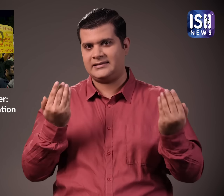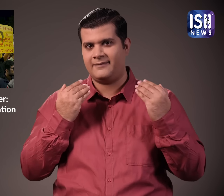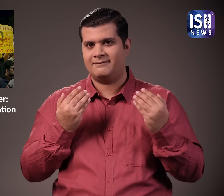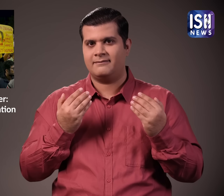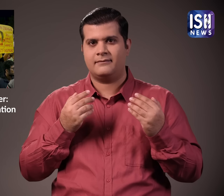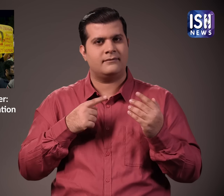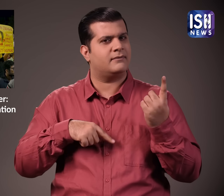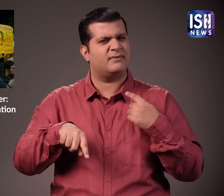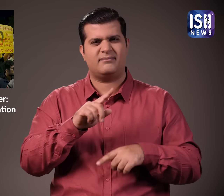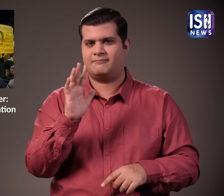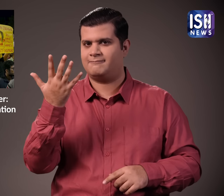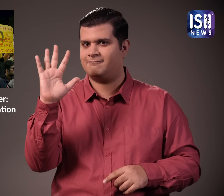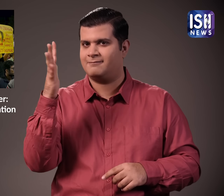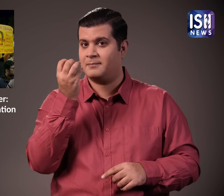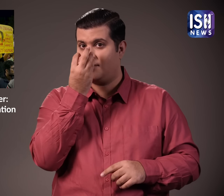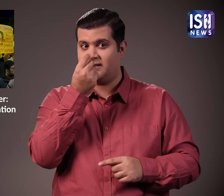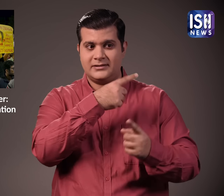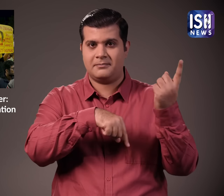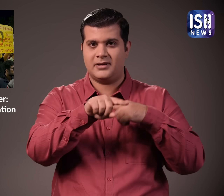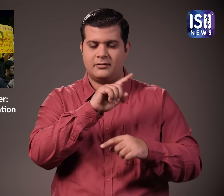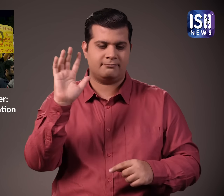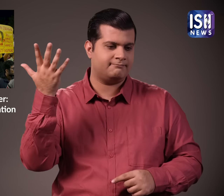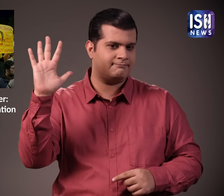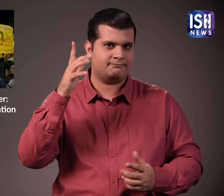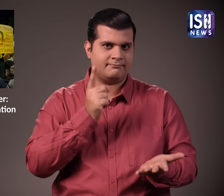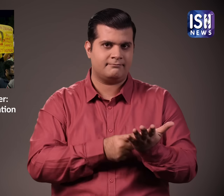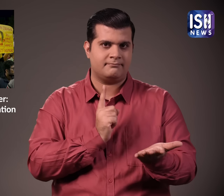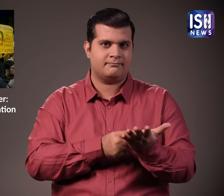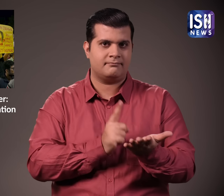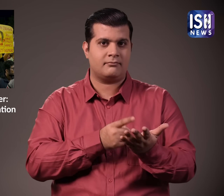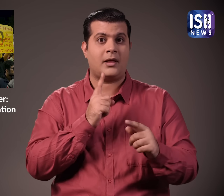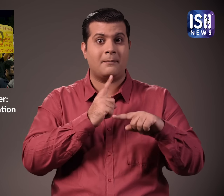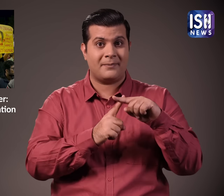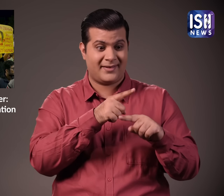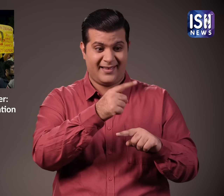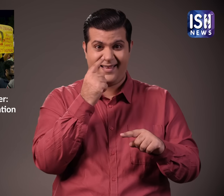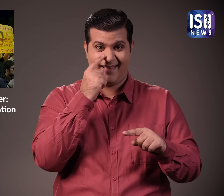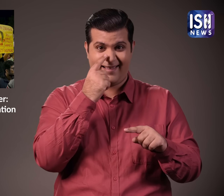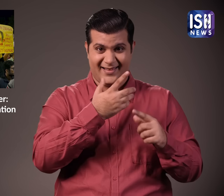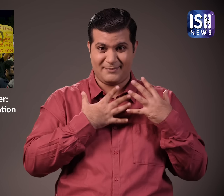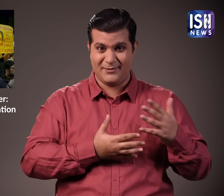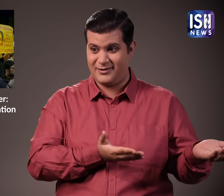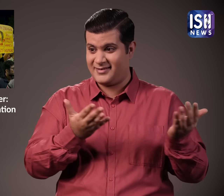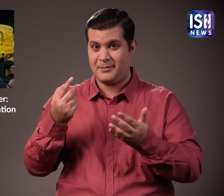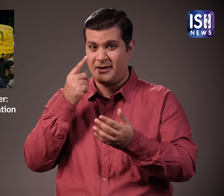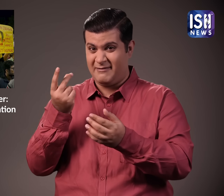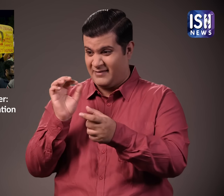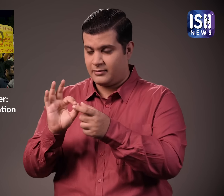Nobody would blame the TMC government, but the BJP has demanded multiple demands.